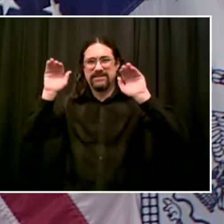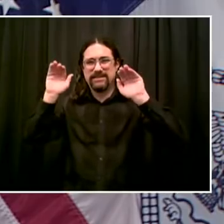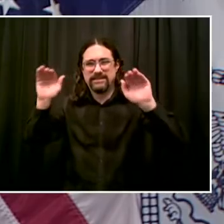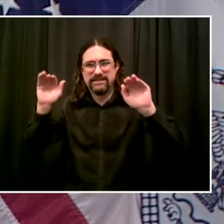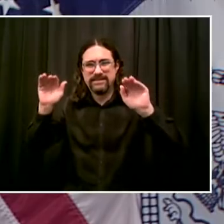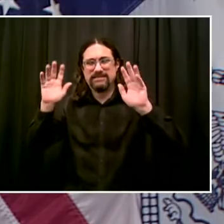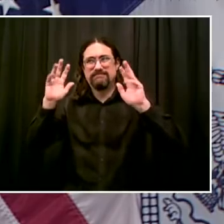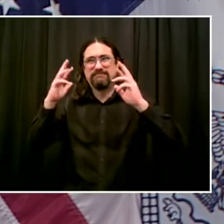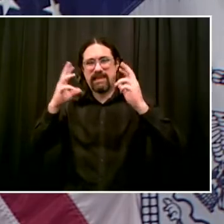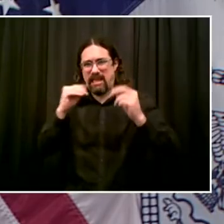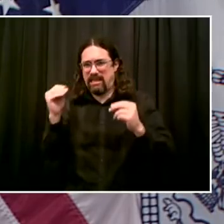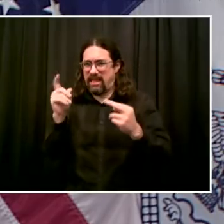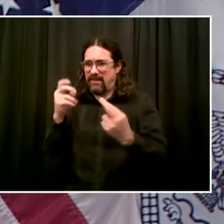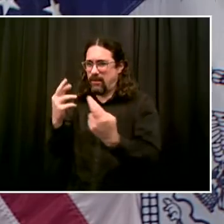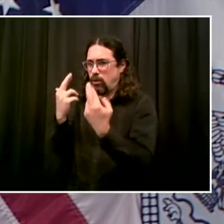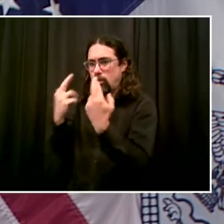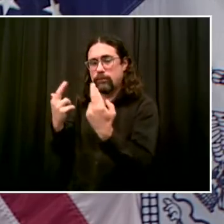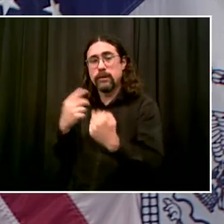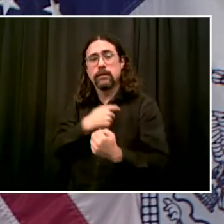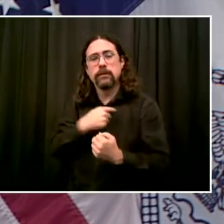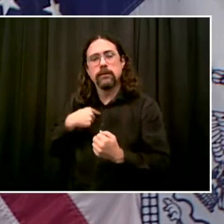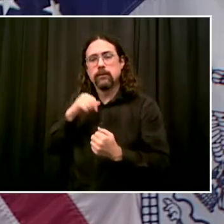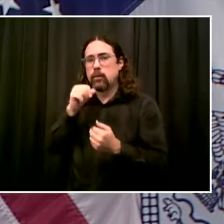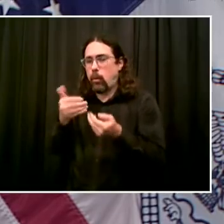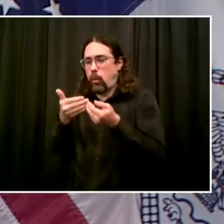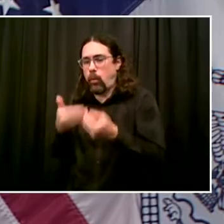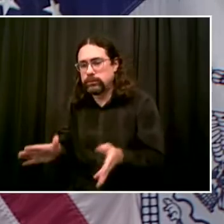BUT IT MIGHT. WE ARE PRAYING FOR GOOD HELP FROM WASHINGTON